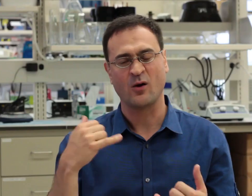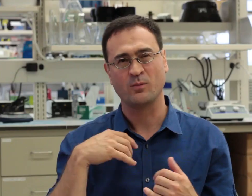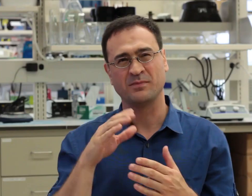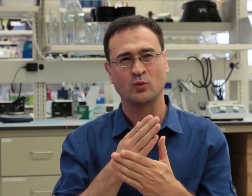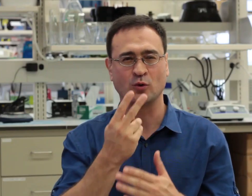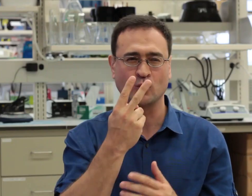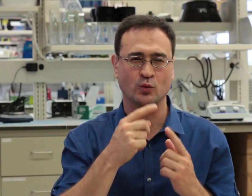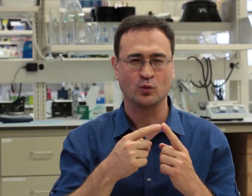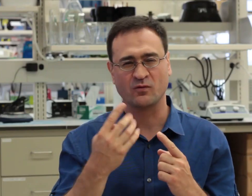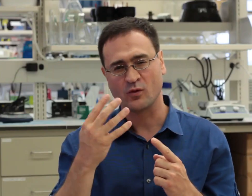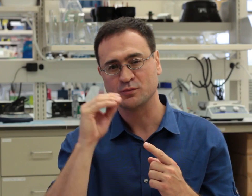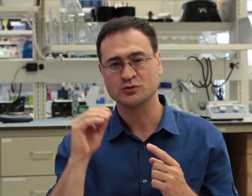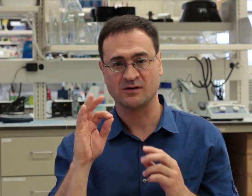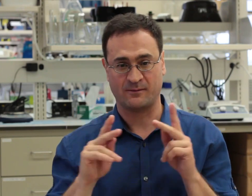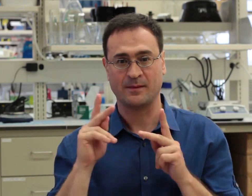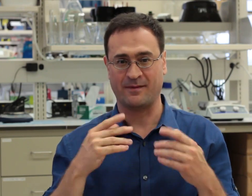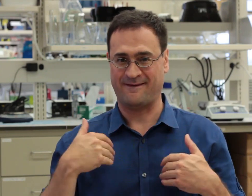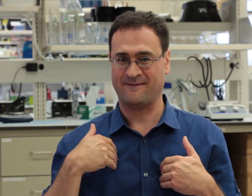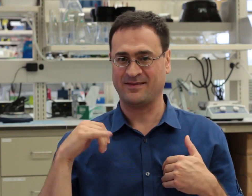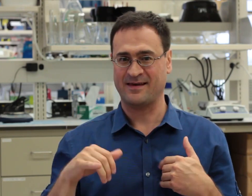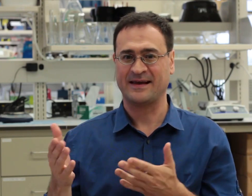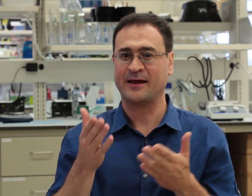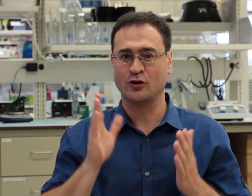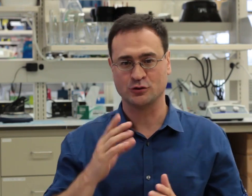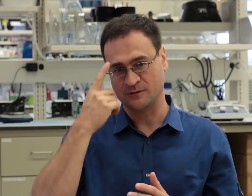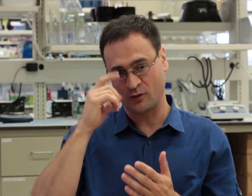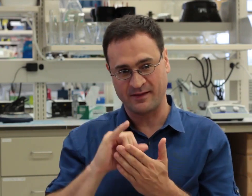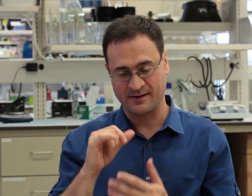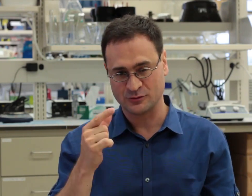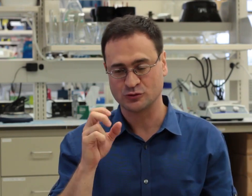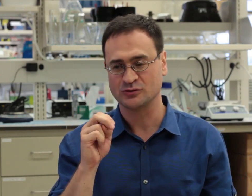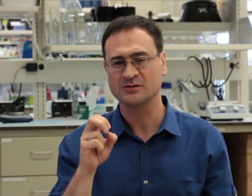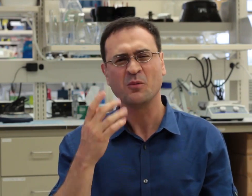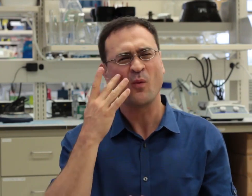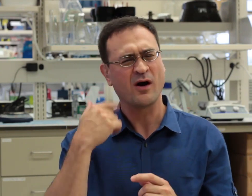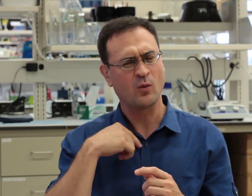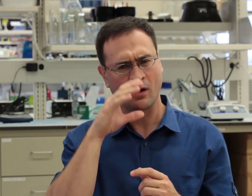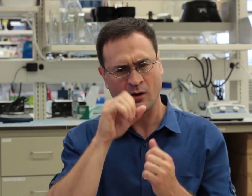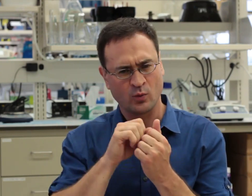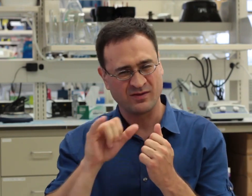Now, there's between 2-4 percent of people who have it, as carriers for that gene.